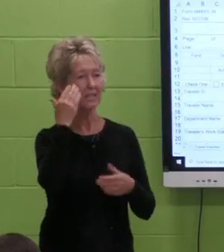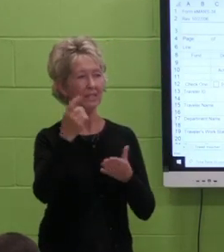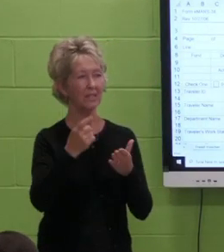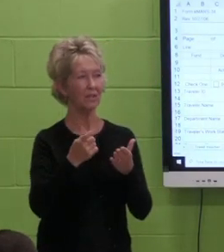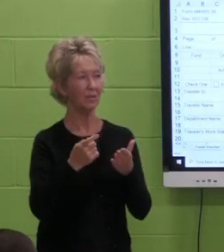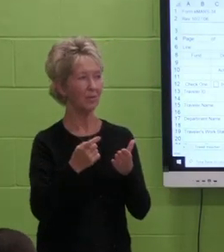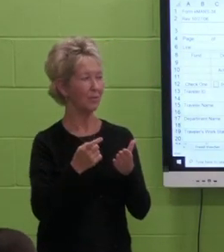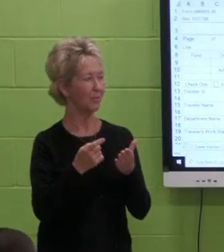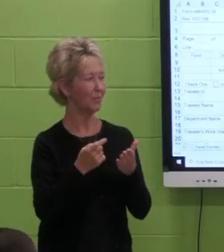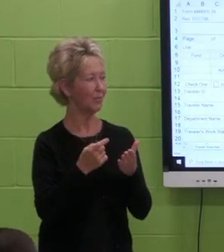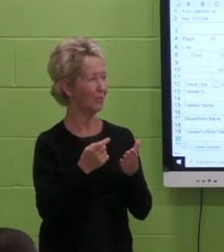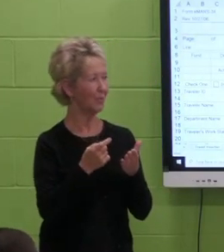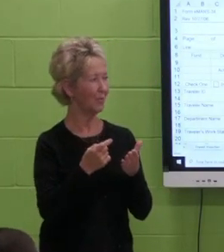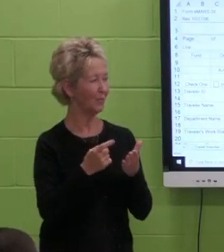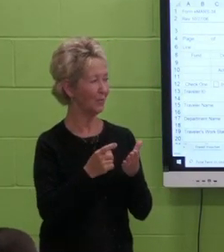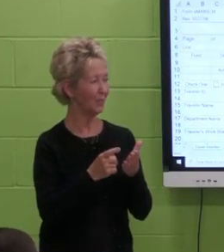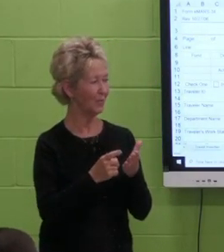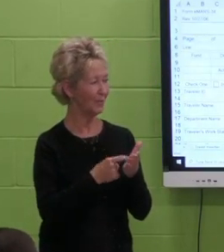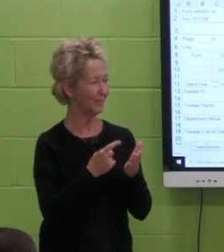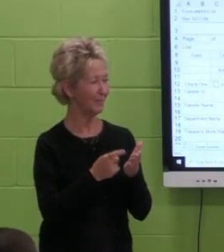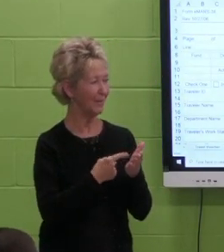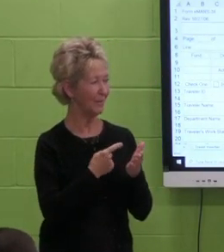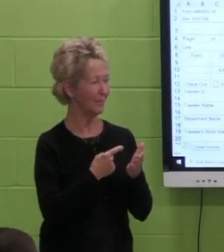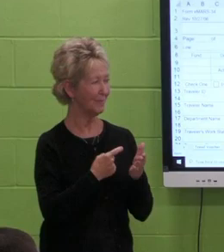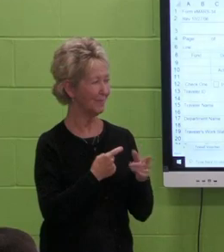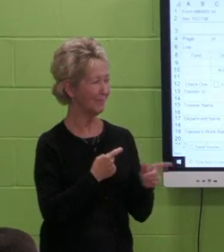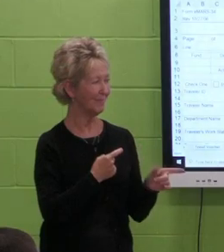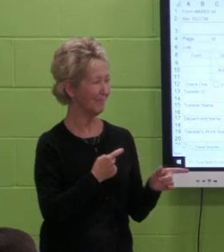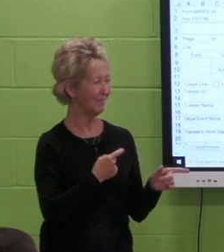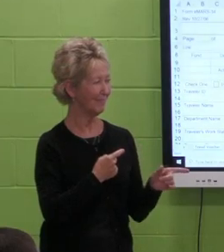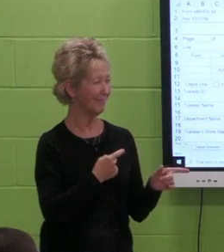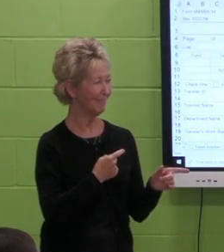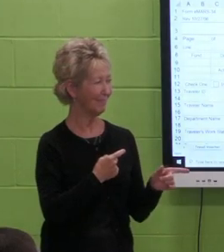that sometimes...